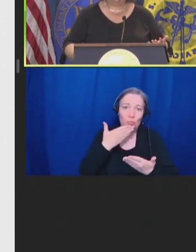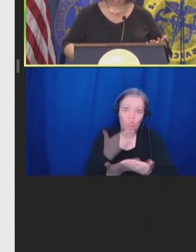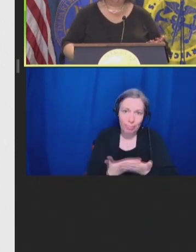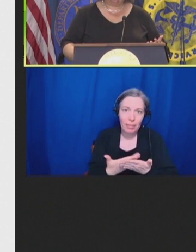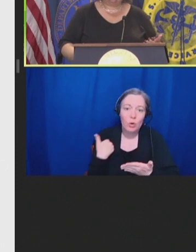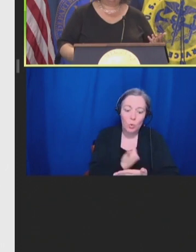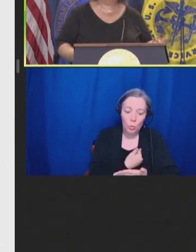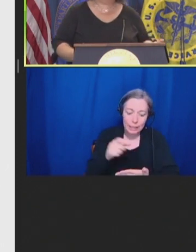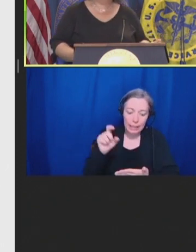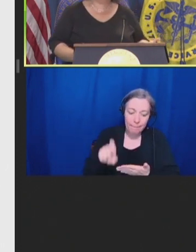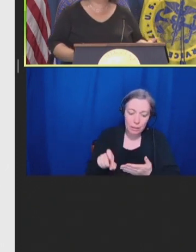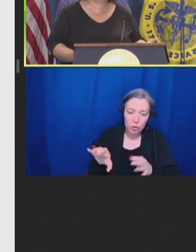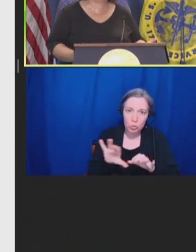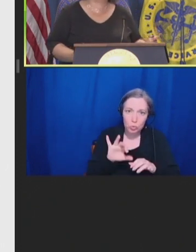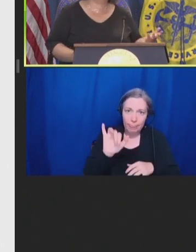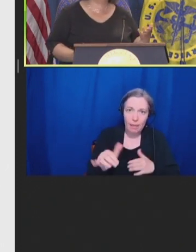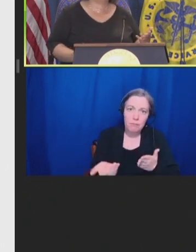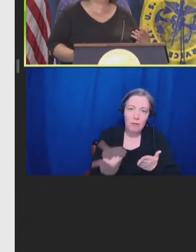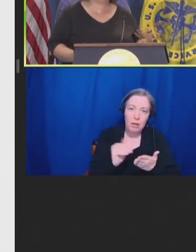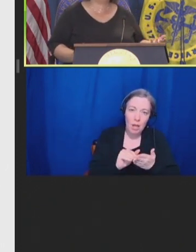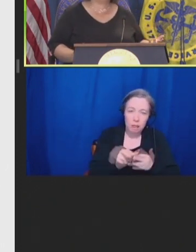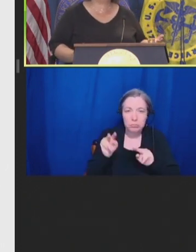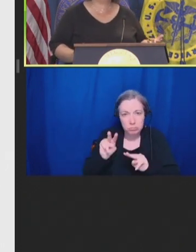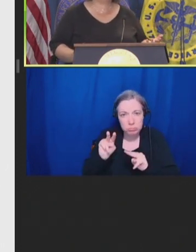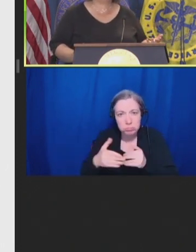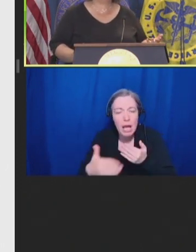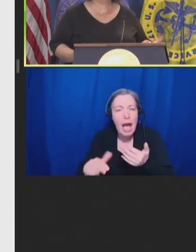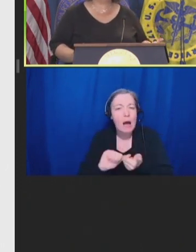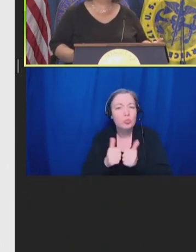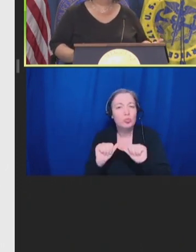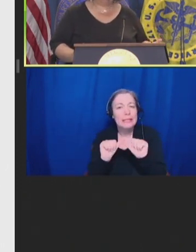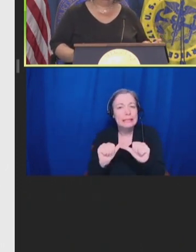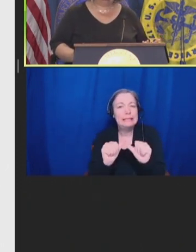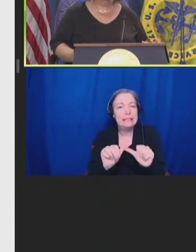need to look forward and try and figure out how we can continue those types of efforts.